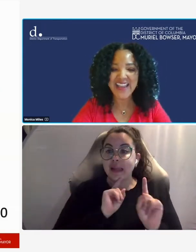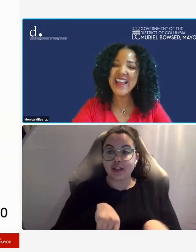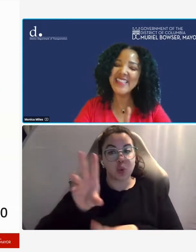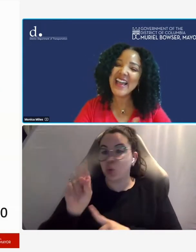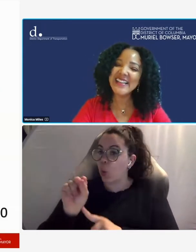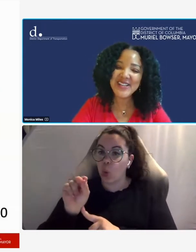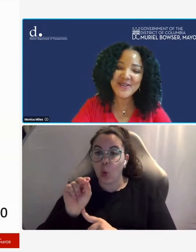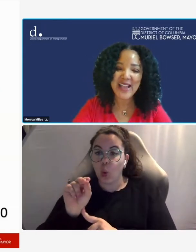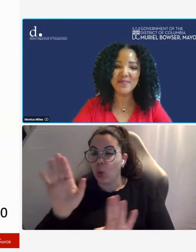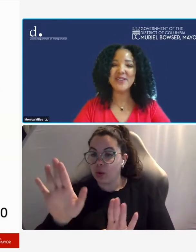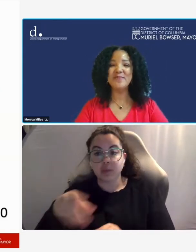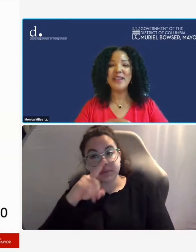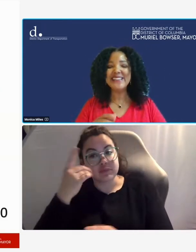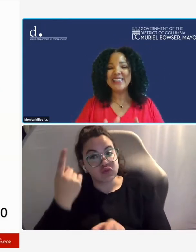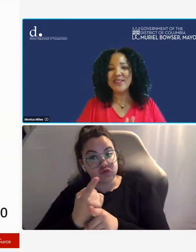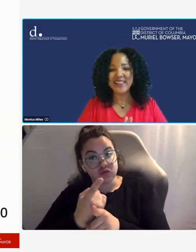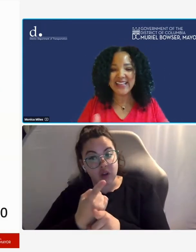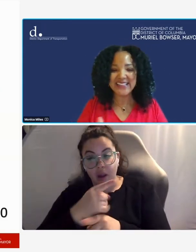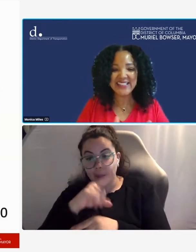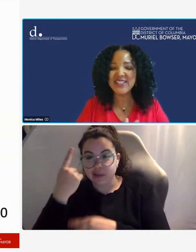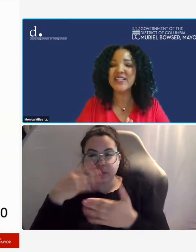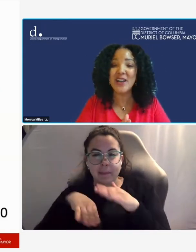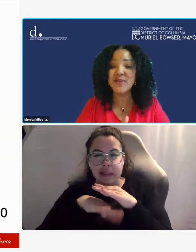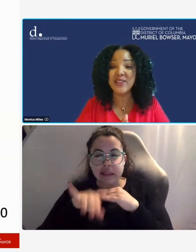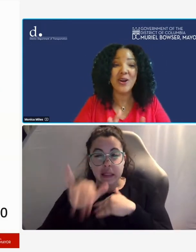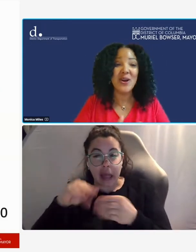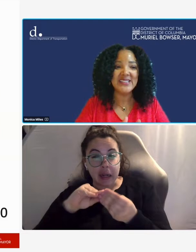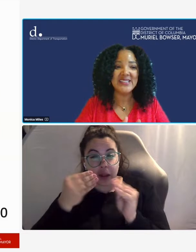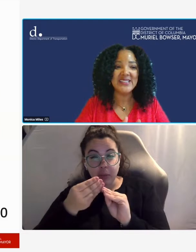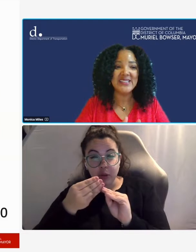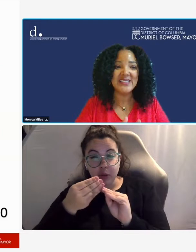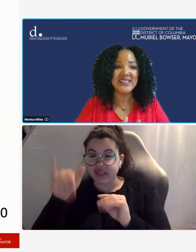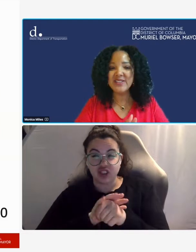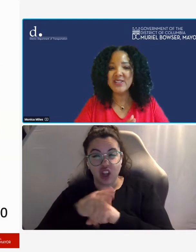and that is correct because basically what that is it's just covering the cost that was associated